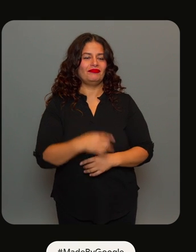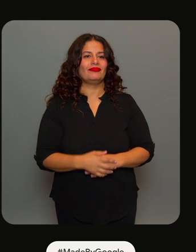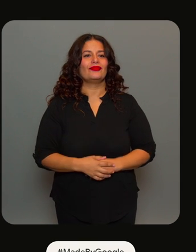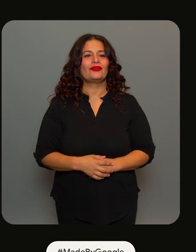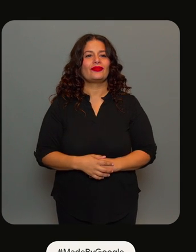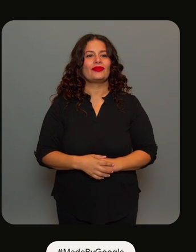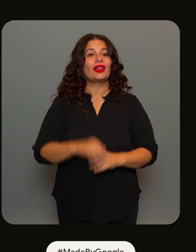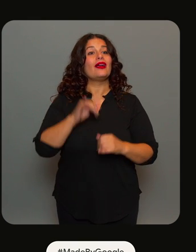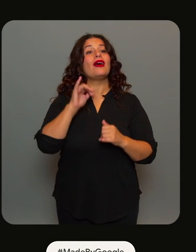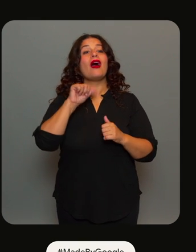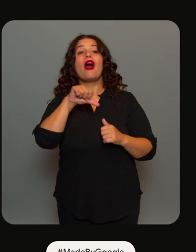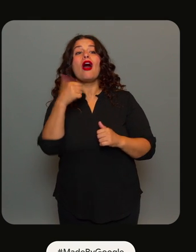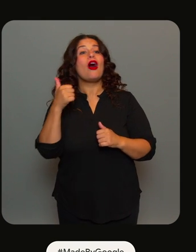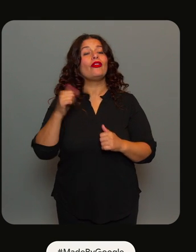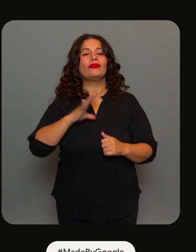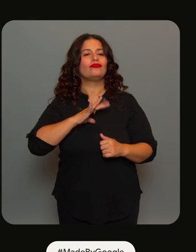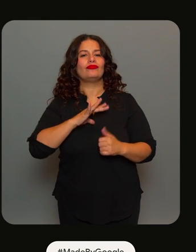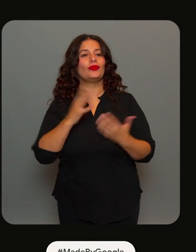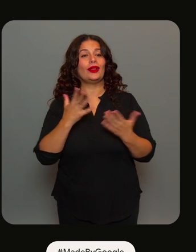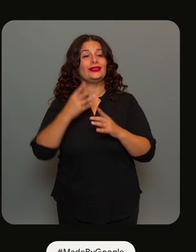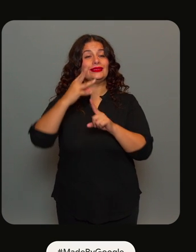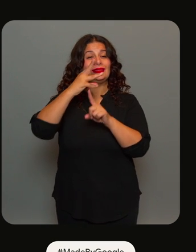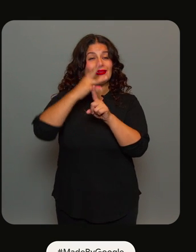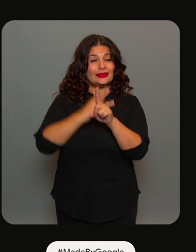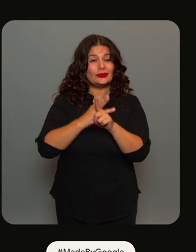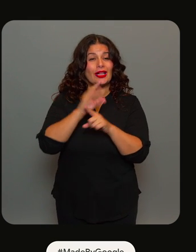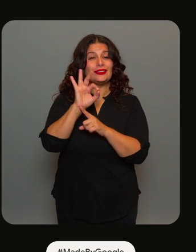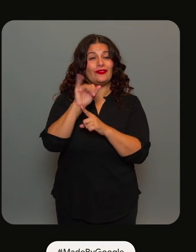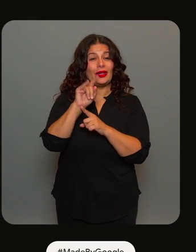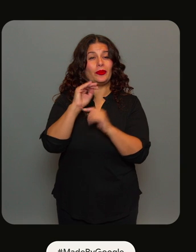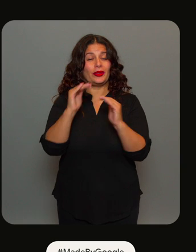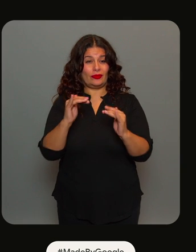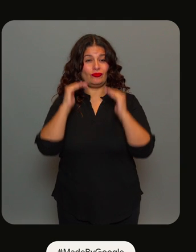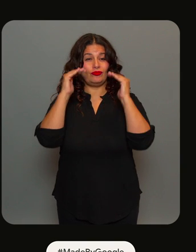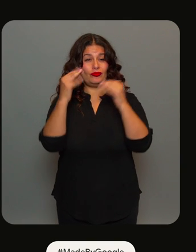Premium. Following along to more than 1,000 workouts, from HIIT to